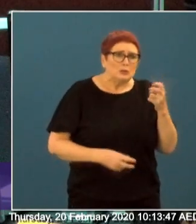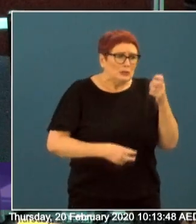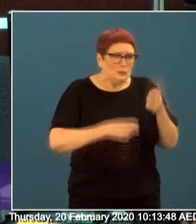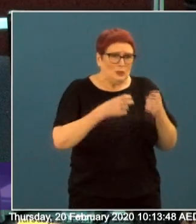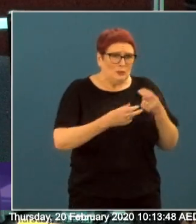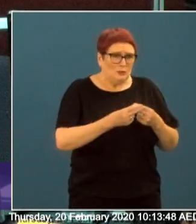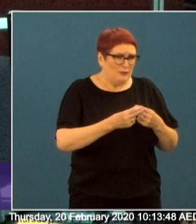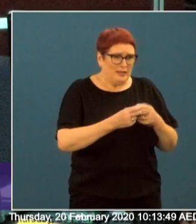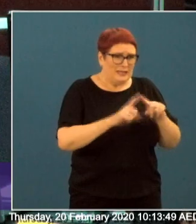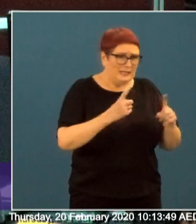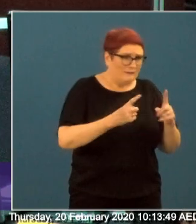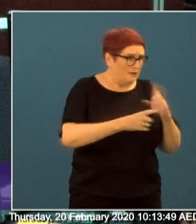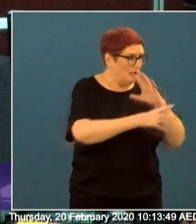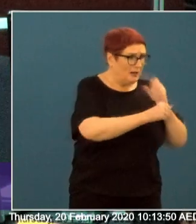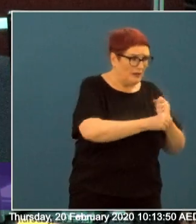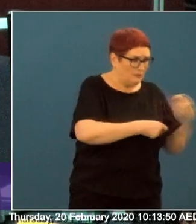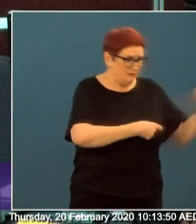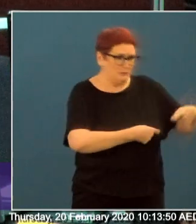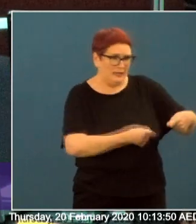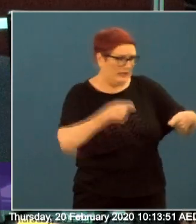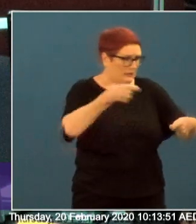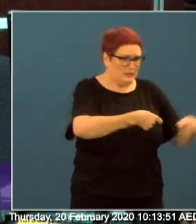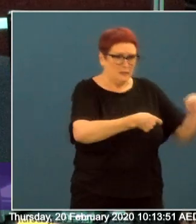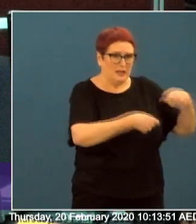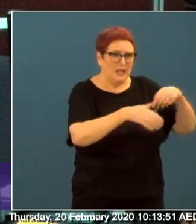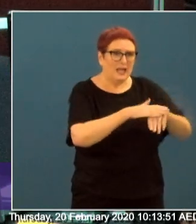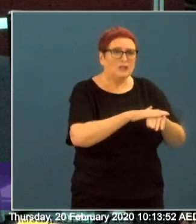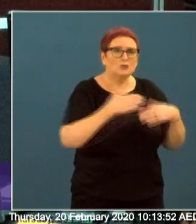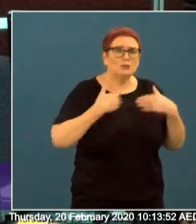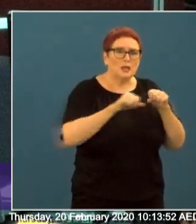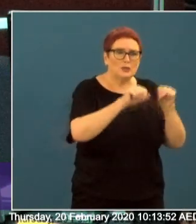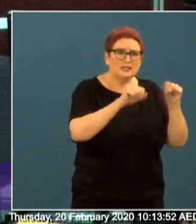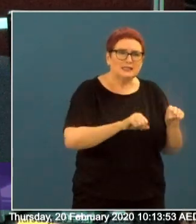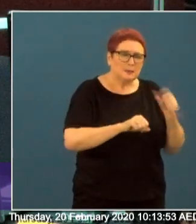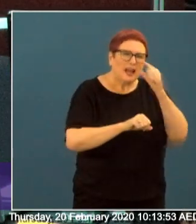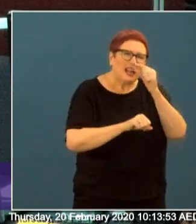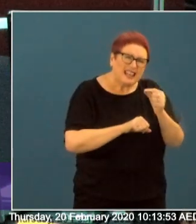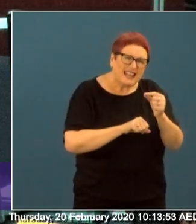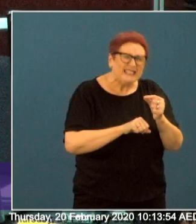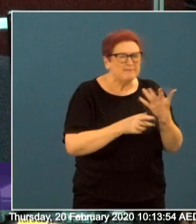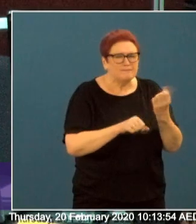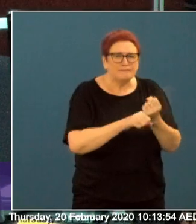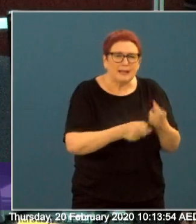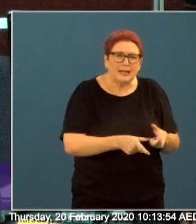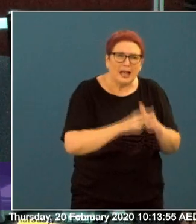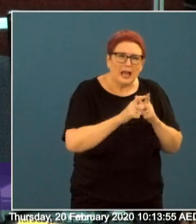they can impede the provision of integrated care. So I just wanted to ask you briefly about that.